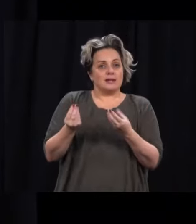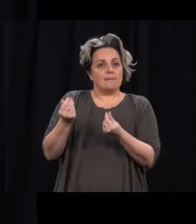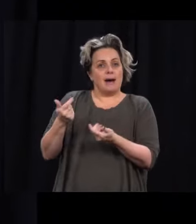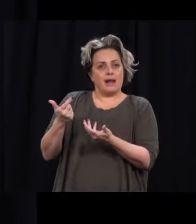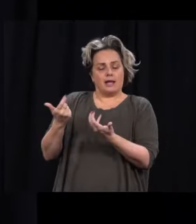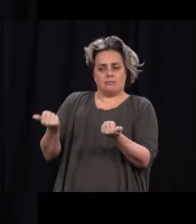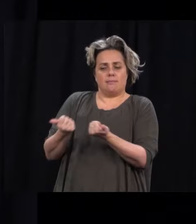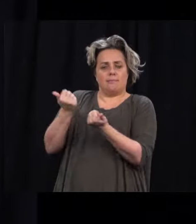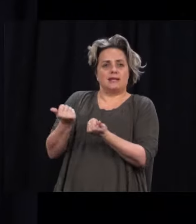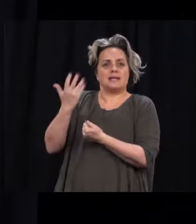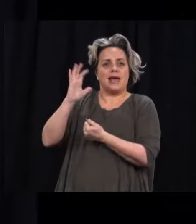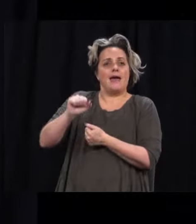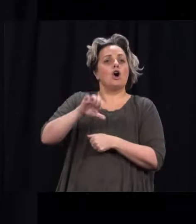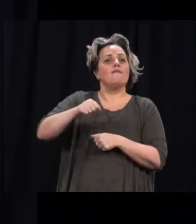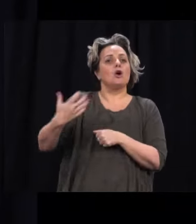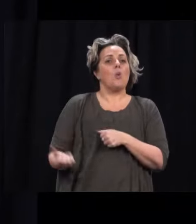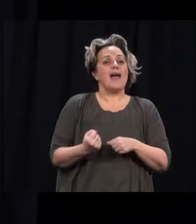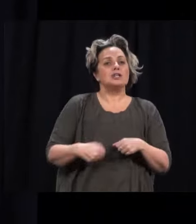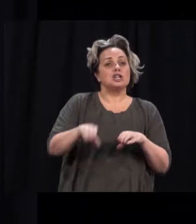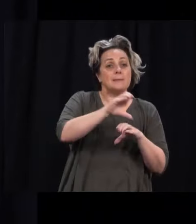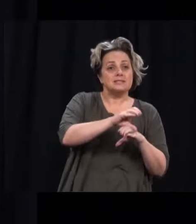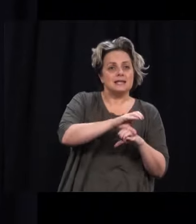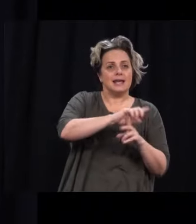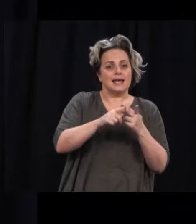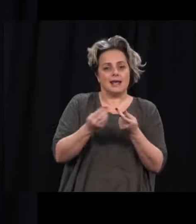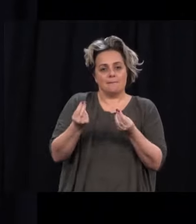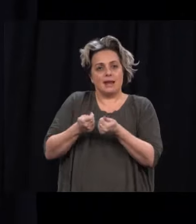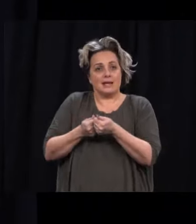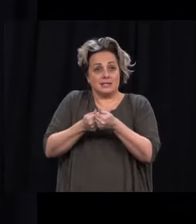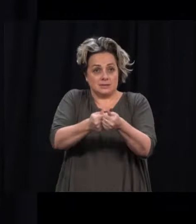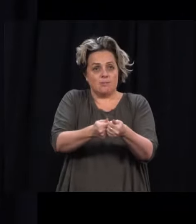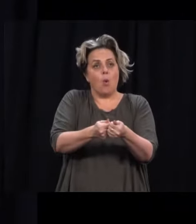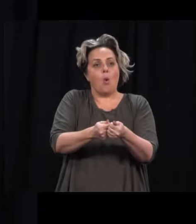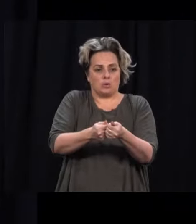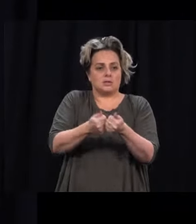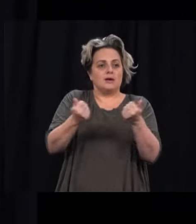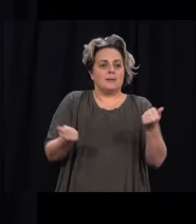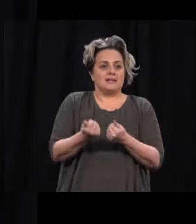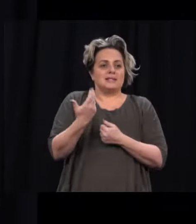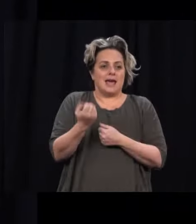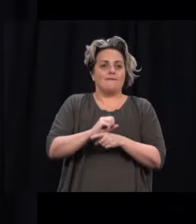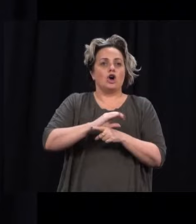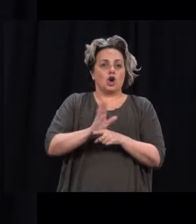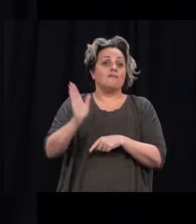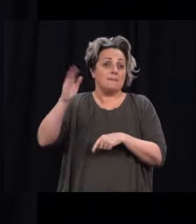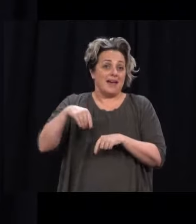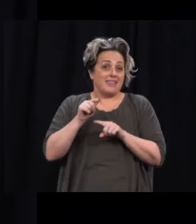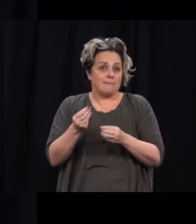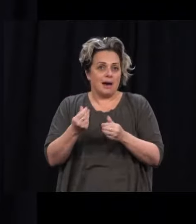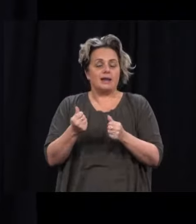businesses? So, at the moment we have got enough money to be able to